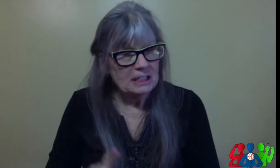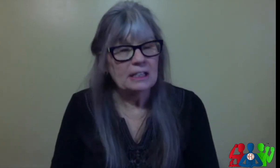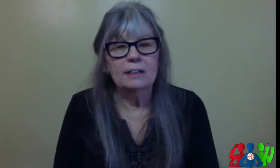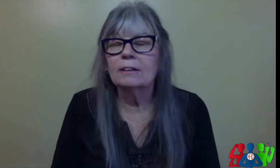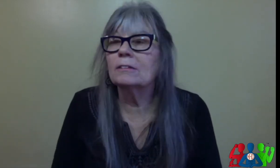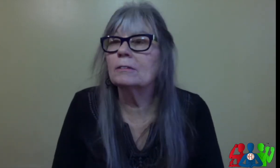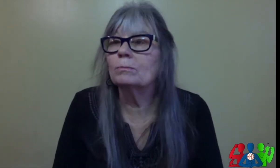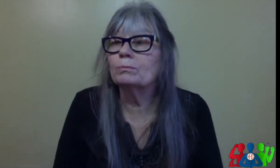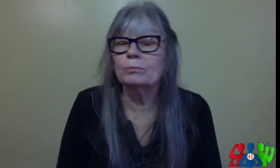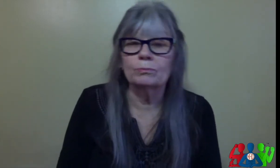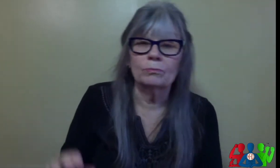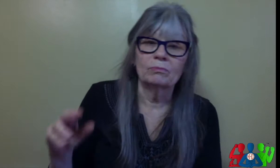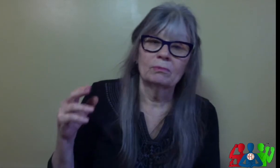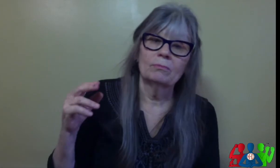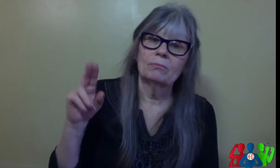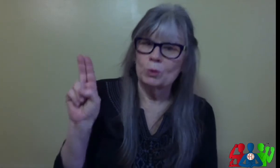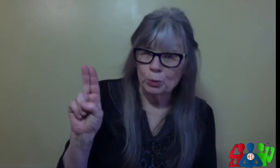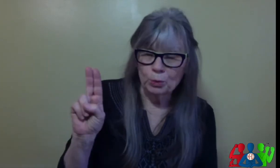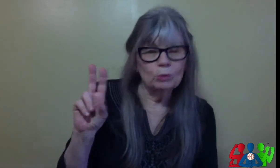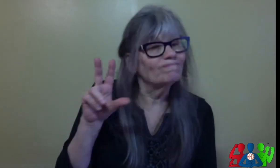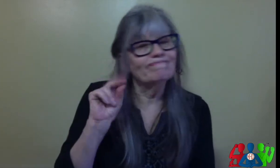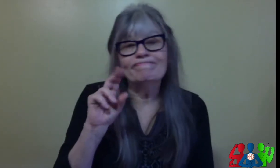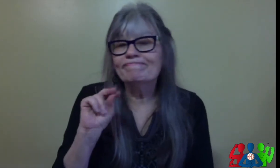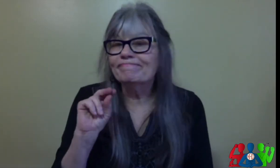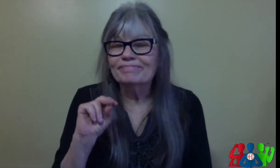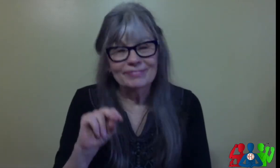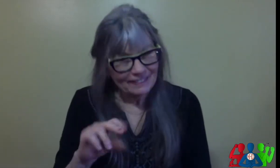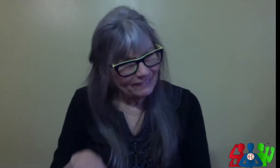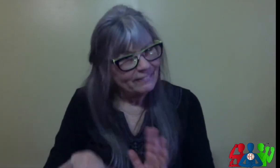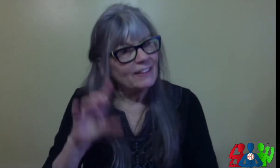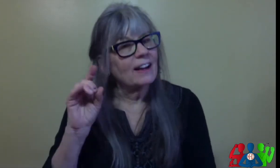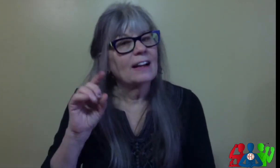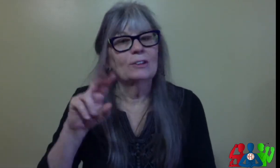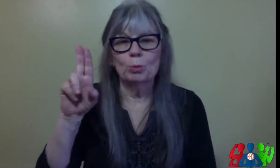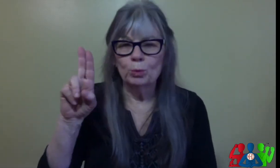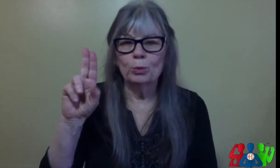think -- would think that we would have difficulty finding somebody with the last name that